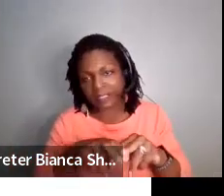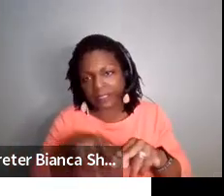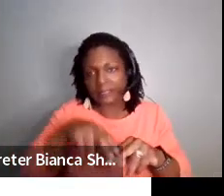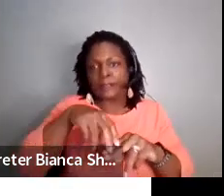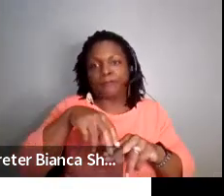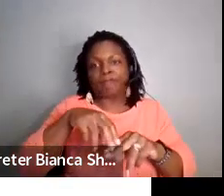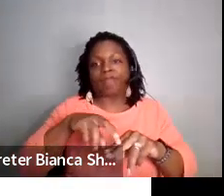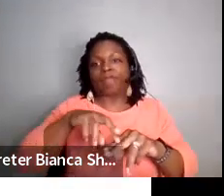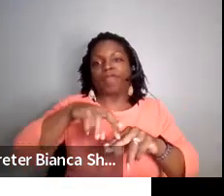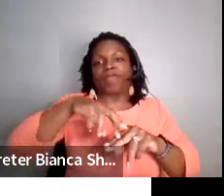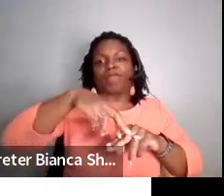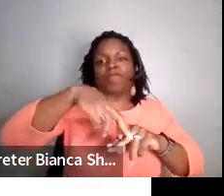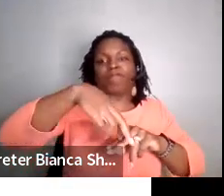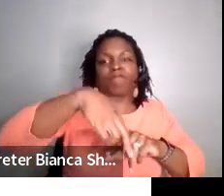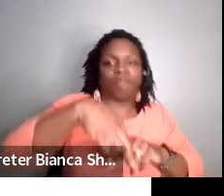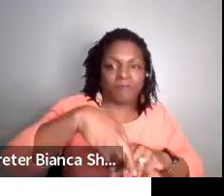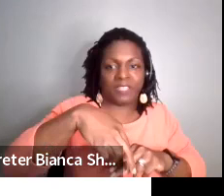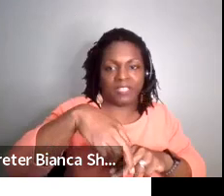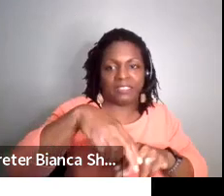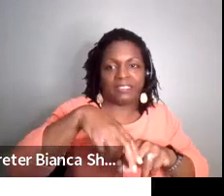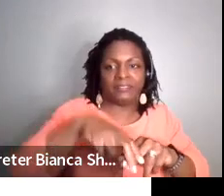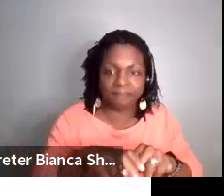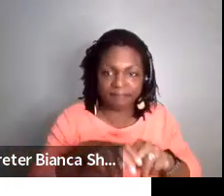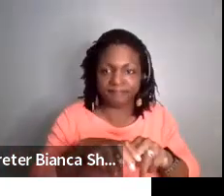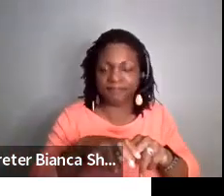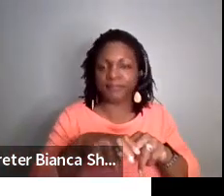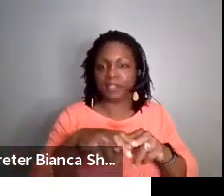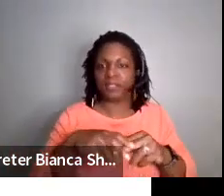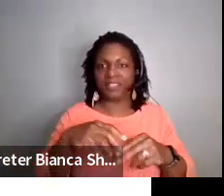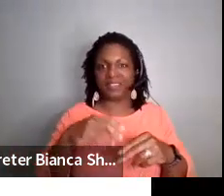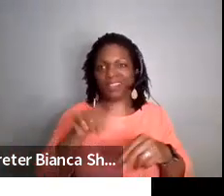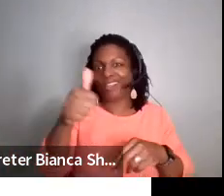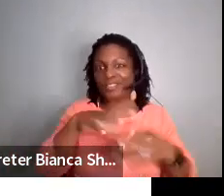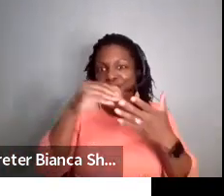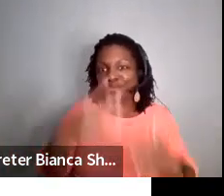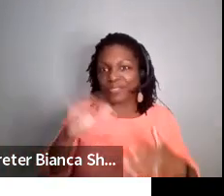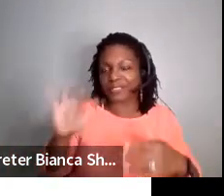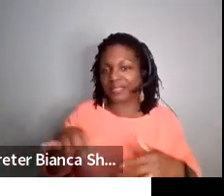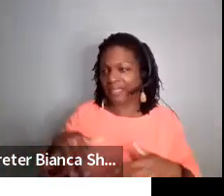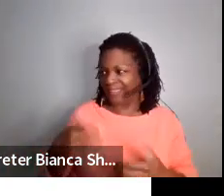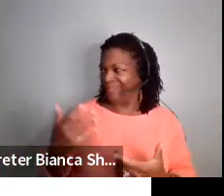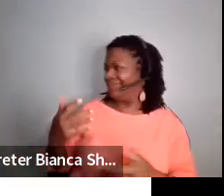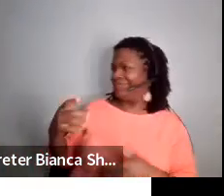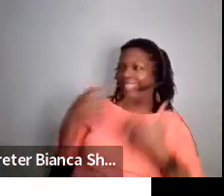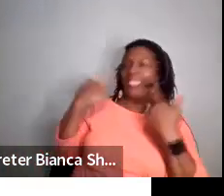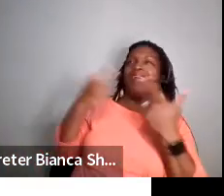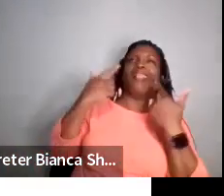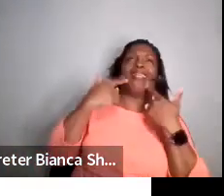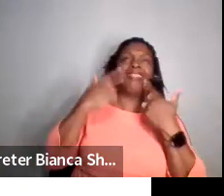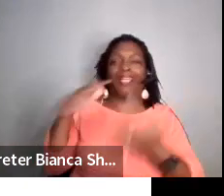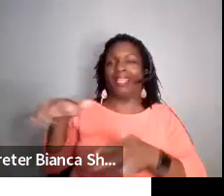difficult she was being pushed around because all we're going trying to get down the stairs at the same time, So she was being pushed and pulled.